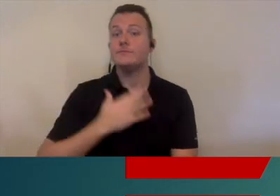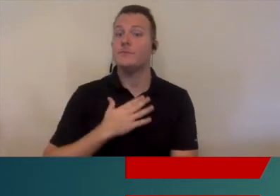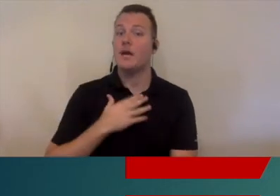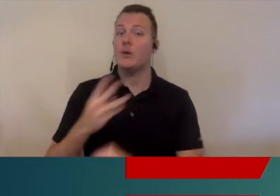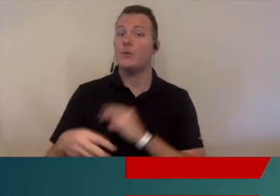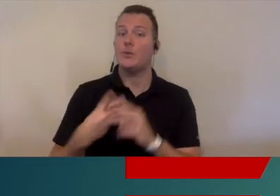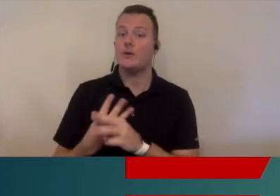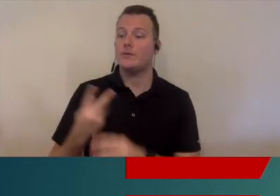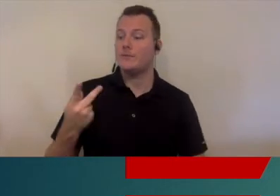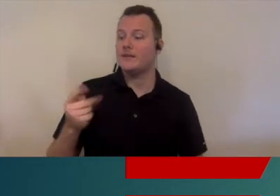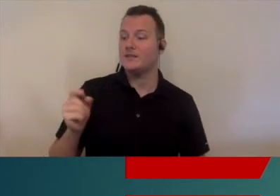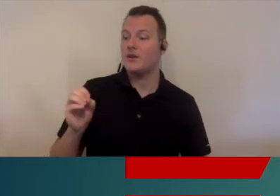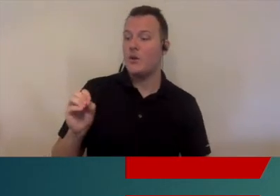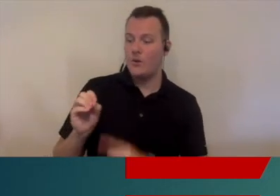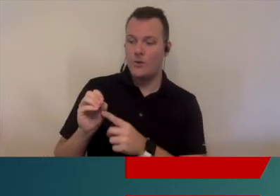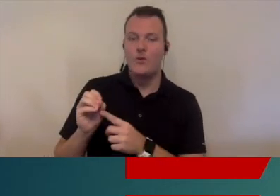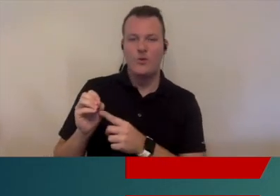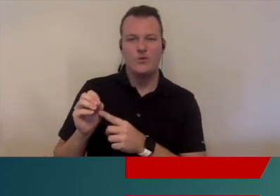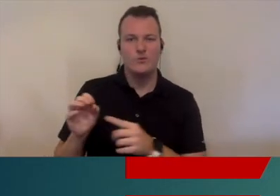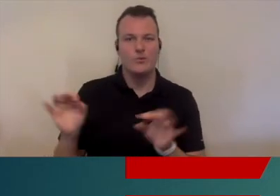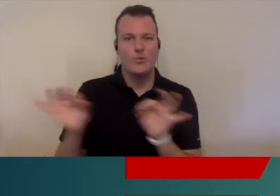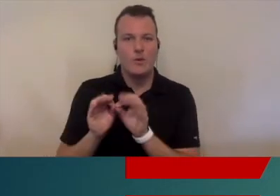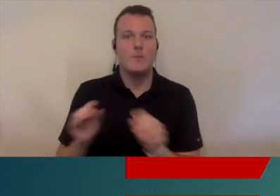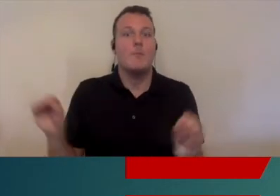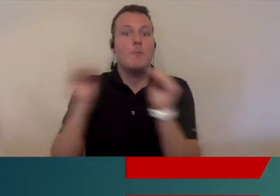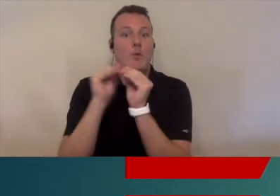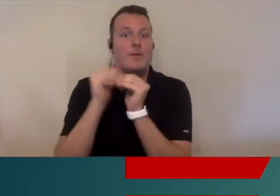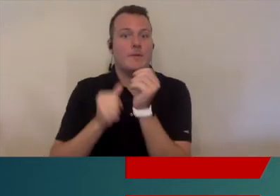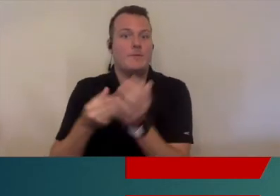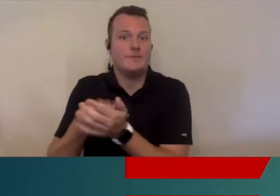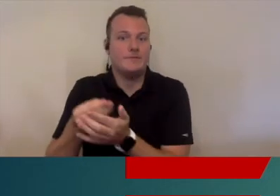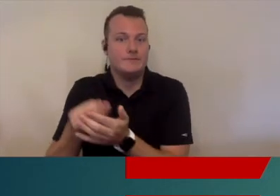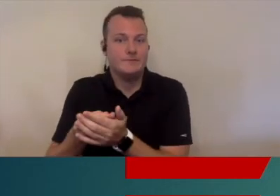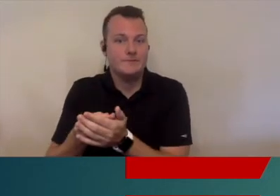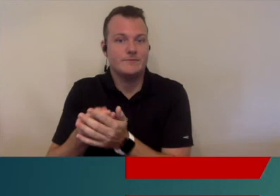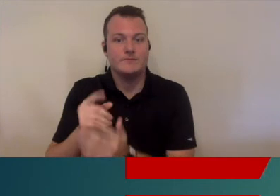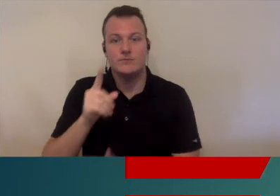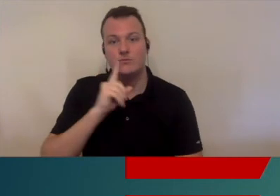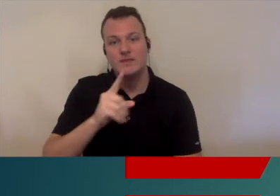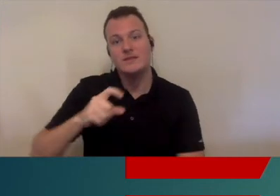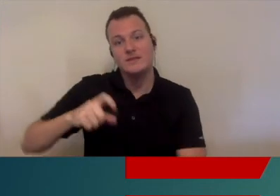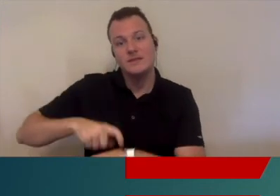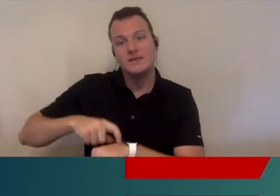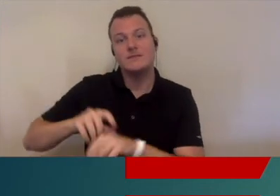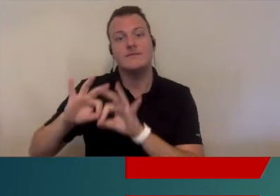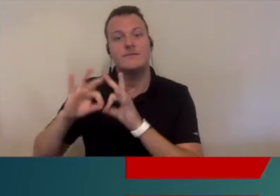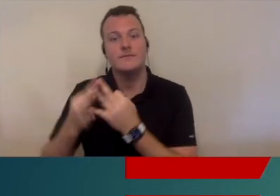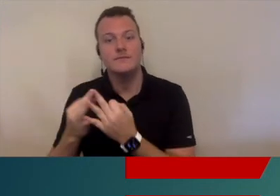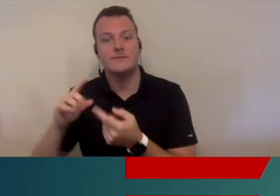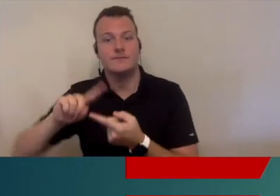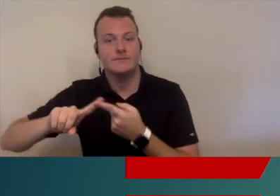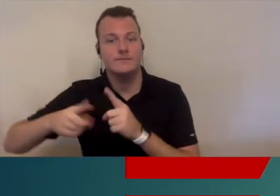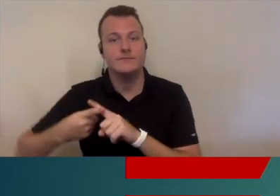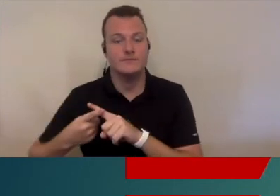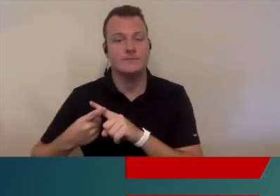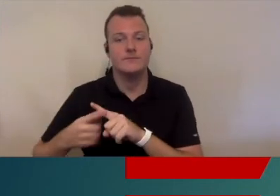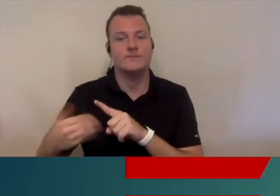is worth significantly more than money because time with family and friends is